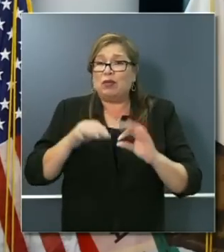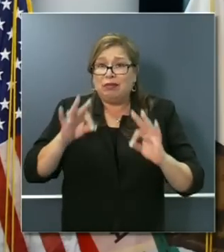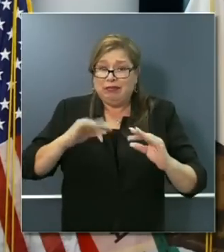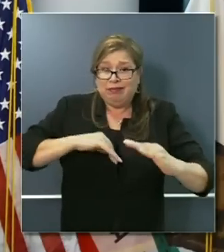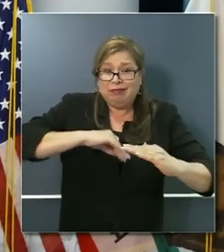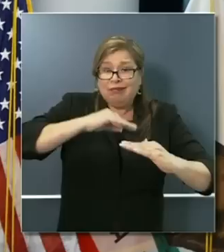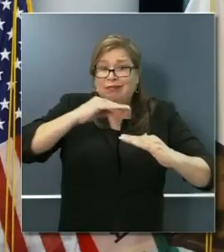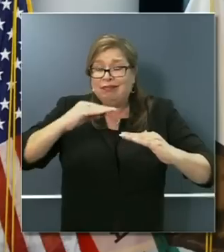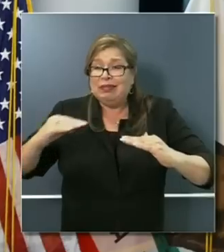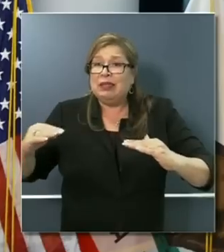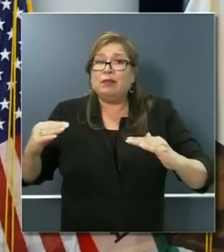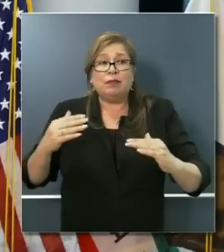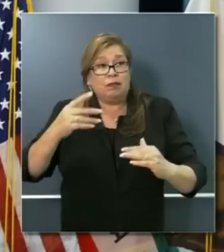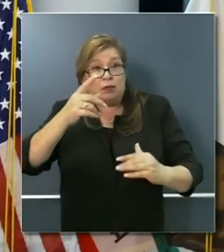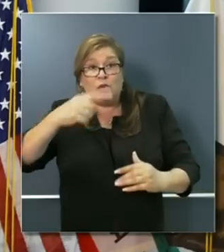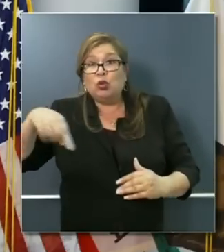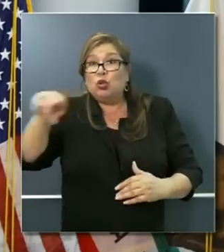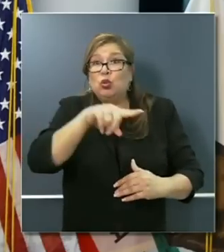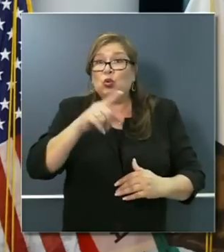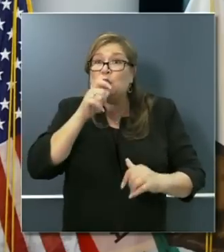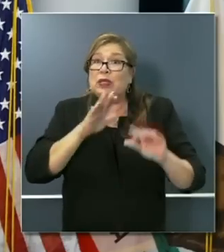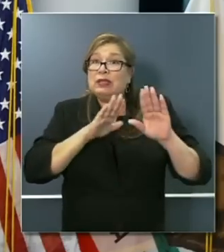HIGHLIGHT WHERE WE ARE ON THIS